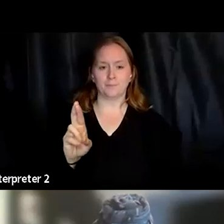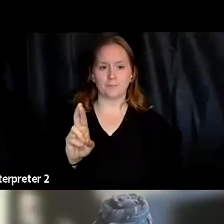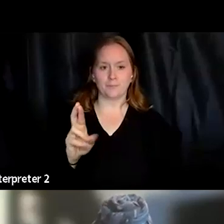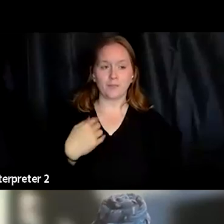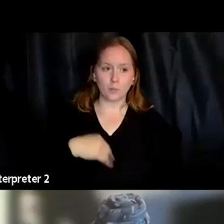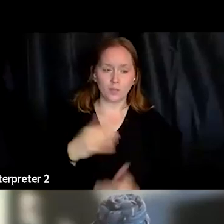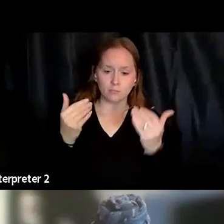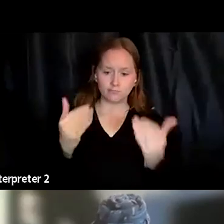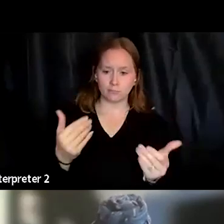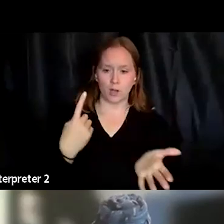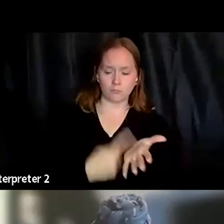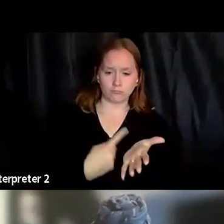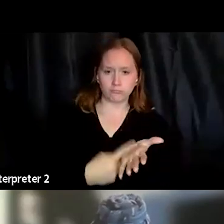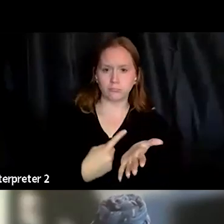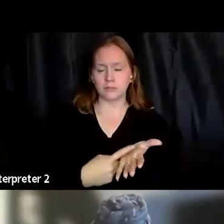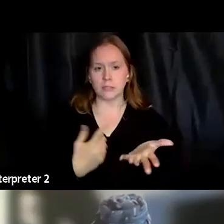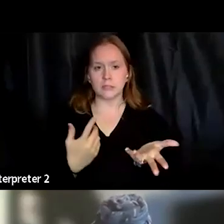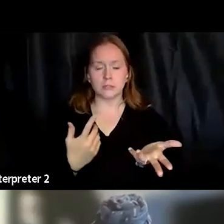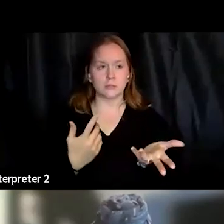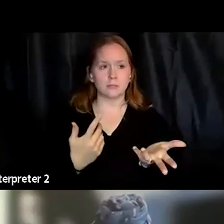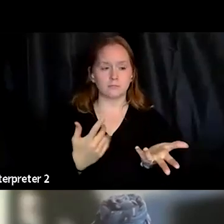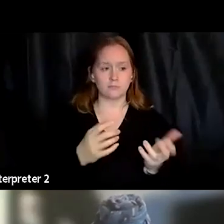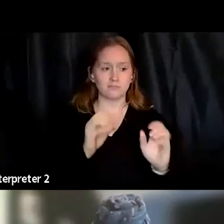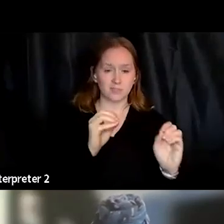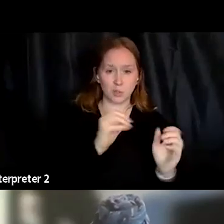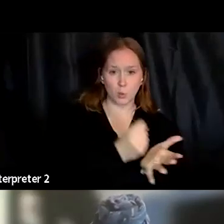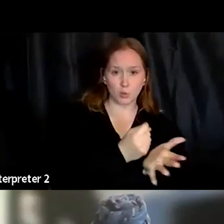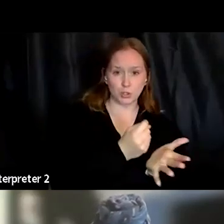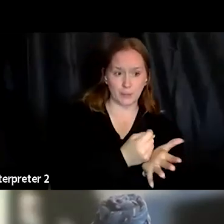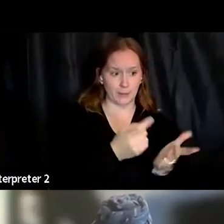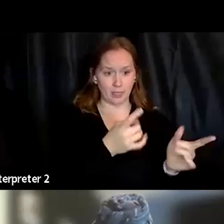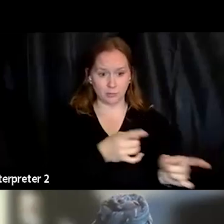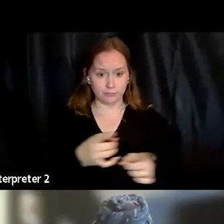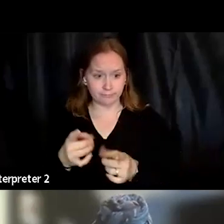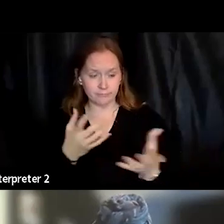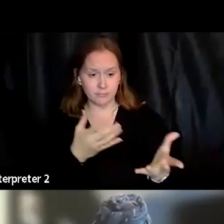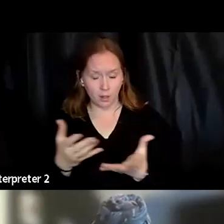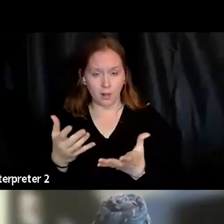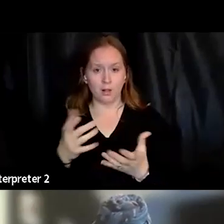what was going on when they weren't receiving treatment. So the DDS examiner can understand